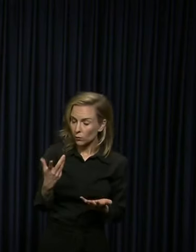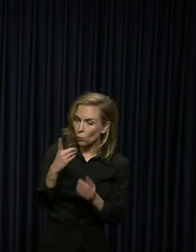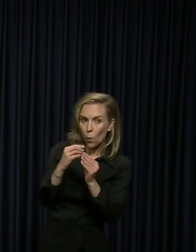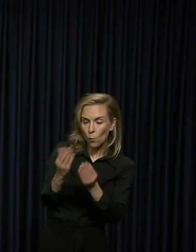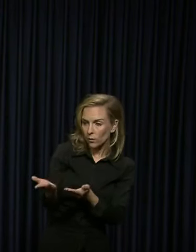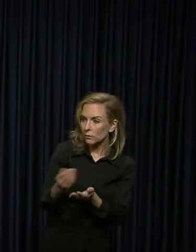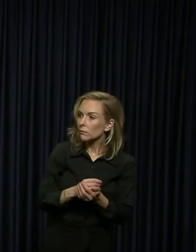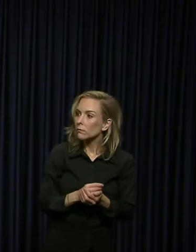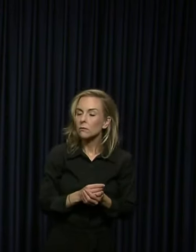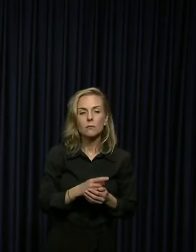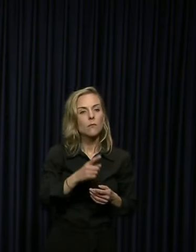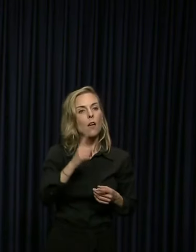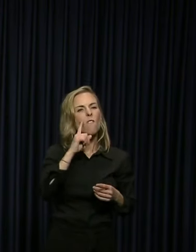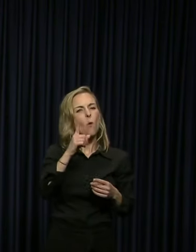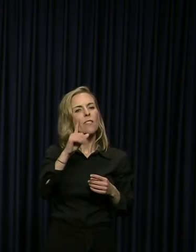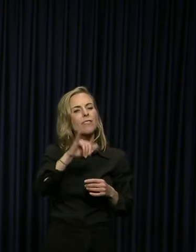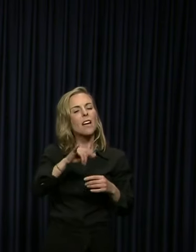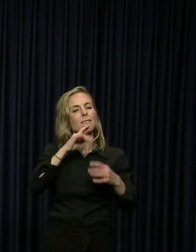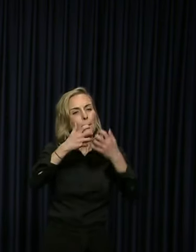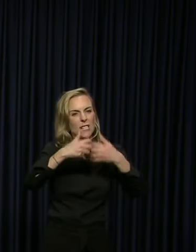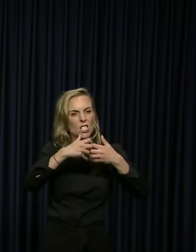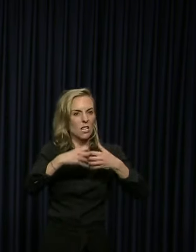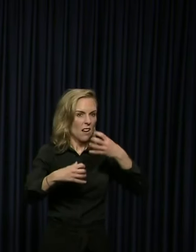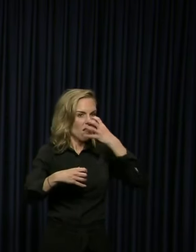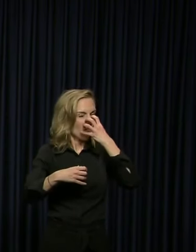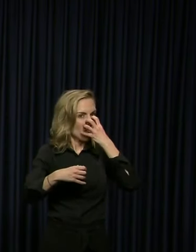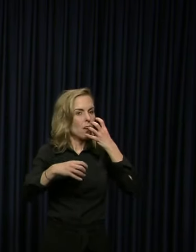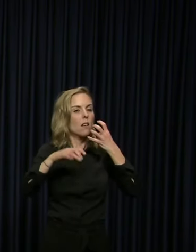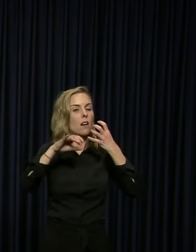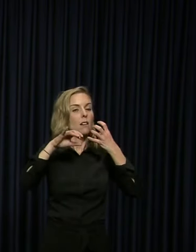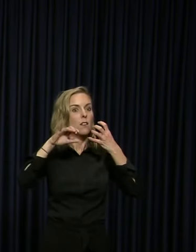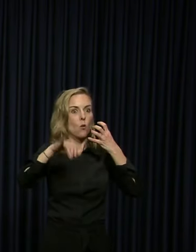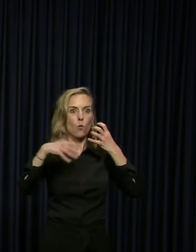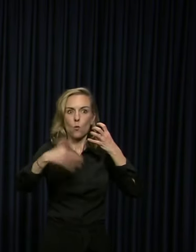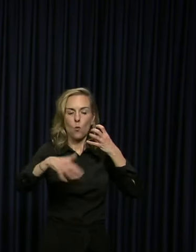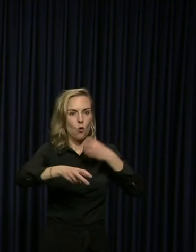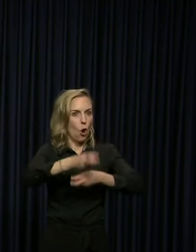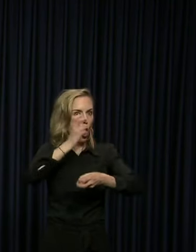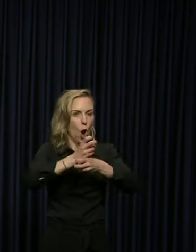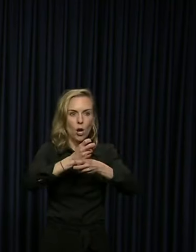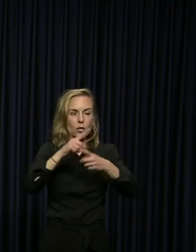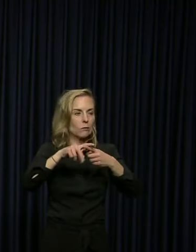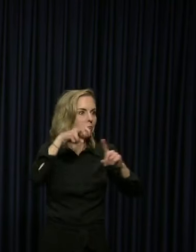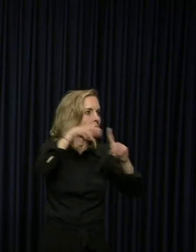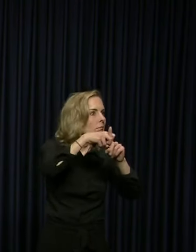ABOUT 1300 VENTILATORS DOESN'T MEAN THAT THAT'S NOT THE CAPACITY TO SERVE MORE PEOPLE. AND WE'RE NOWHERE NEAR THAT